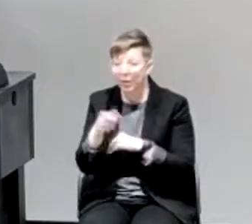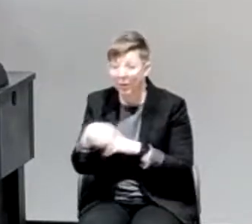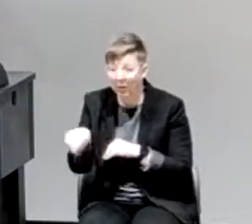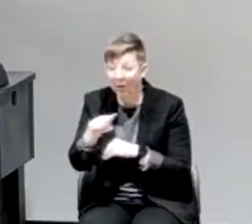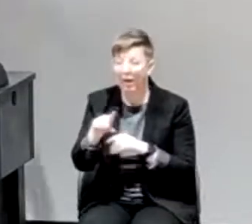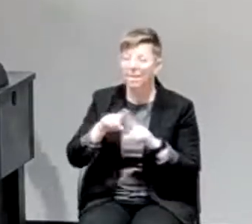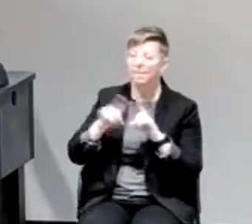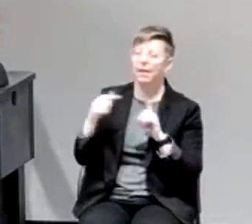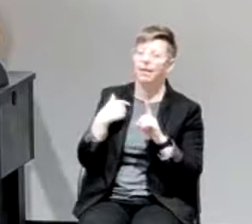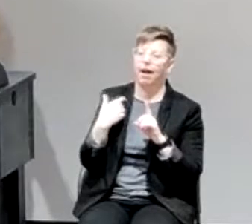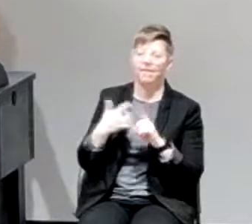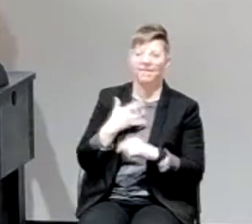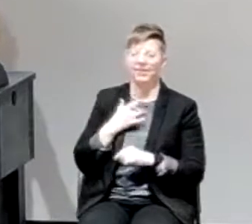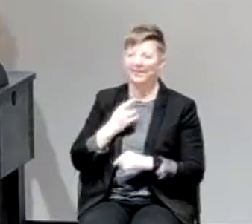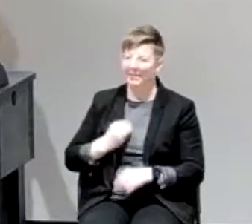And I'm rooting for you on the sidelines.